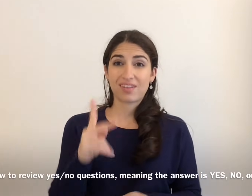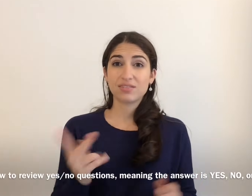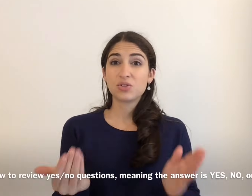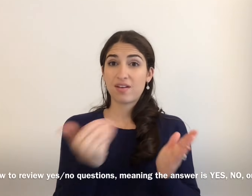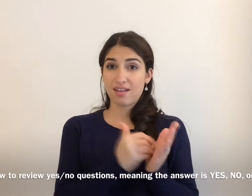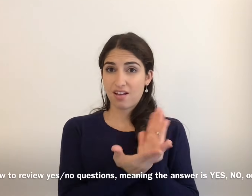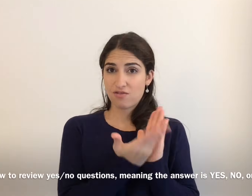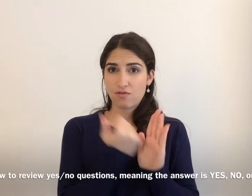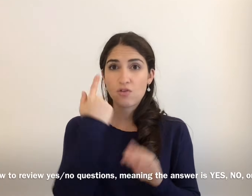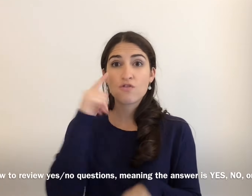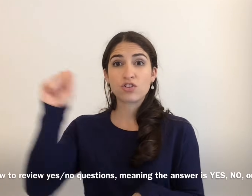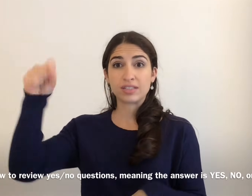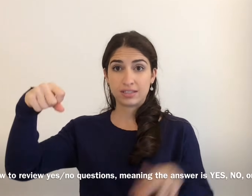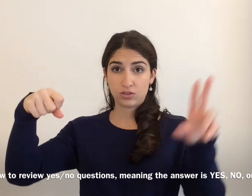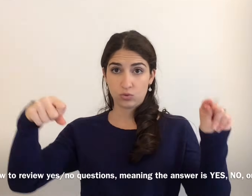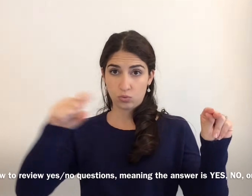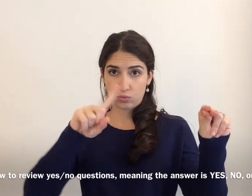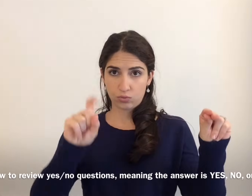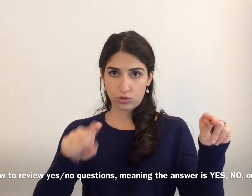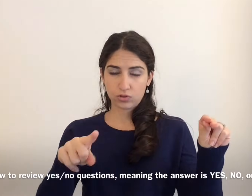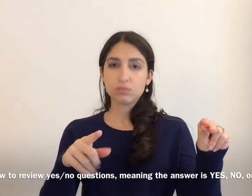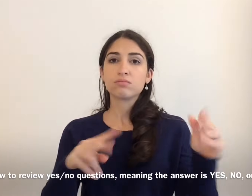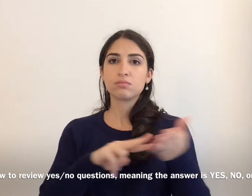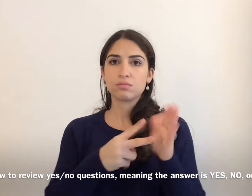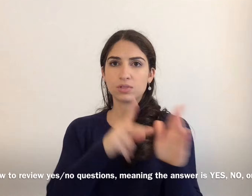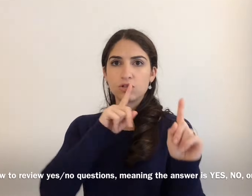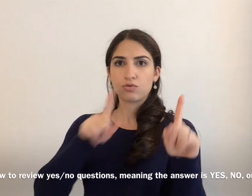Okay, so again let's review: For yes or no questions,